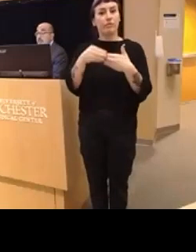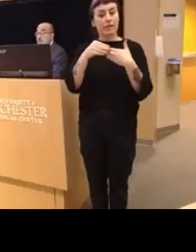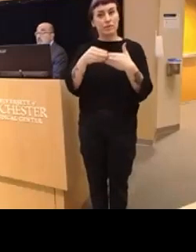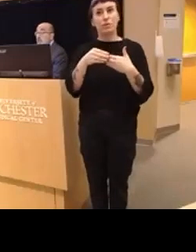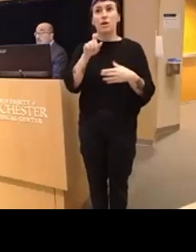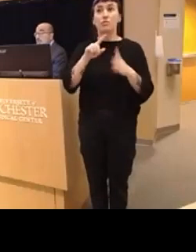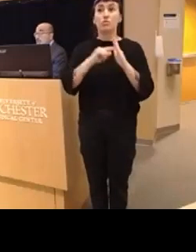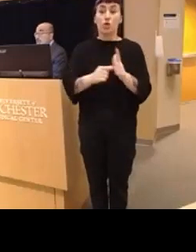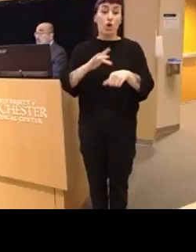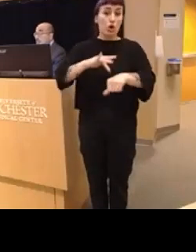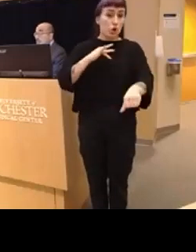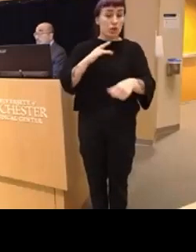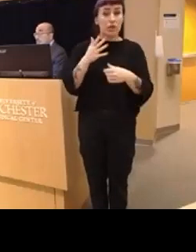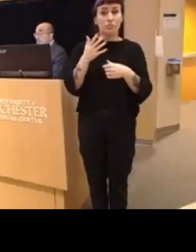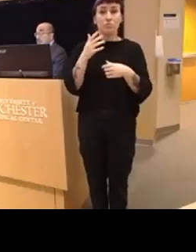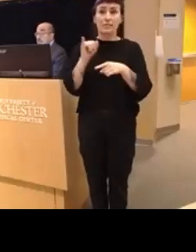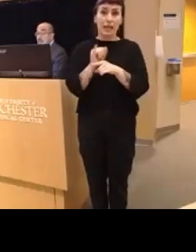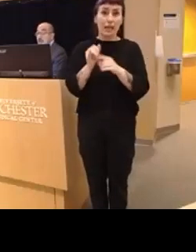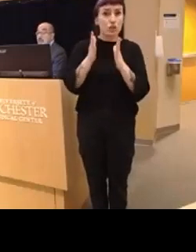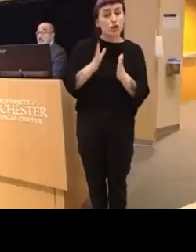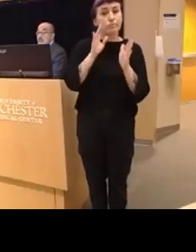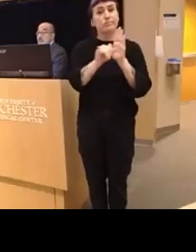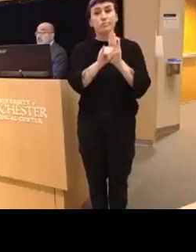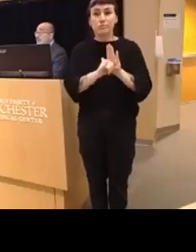you got to start early you got to start early as an intern identify the interest and get some